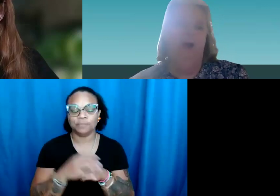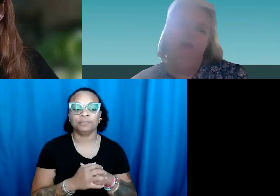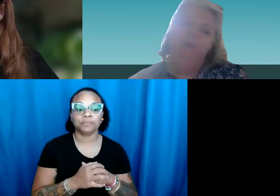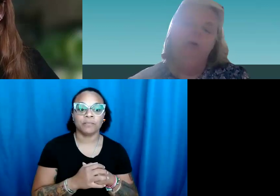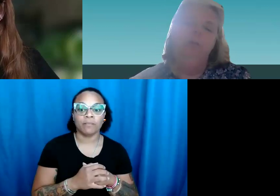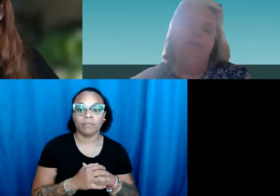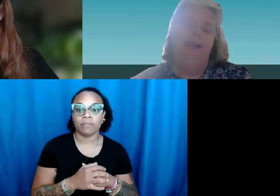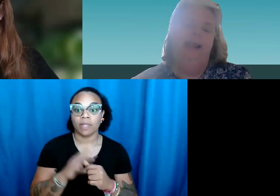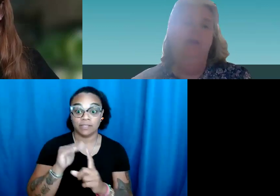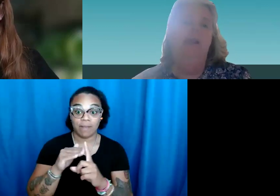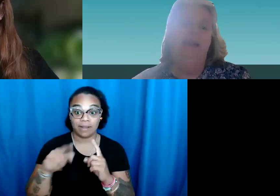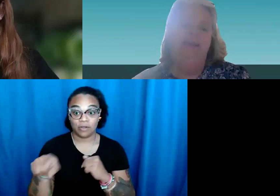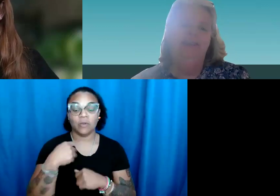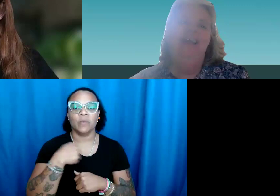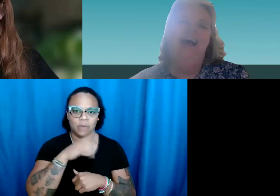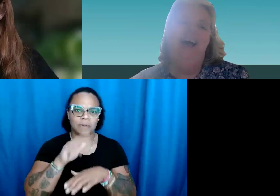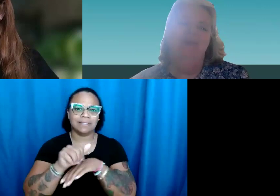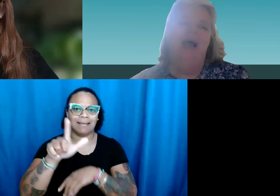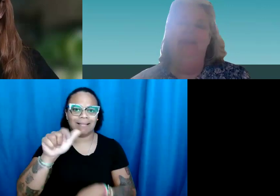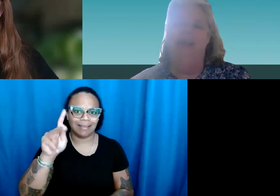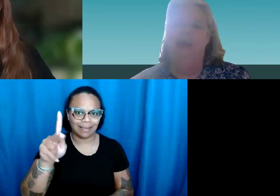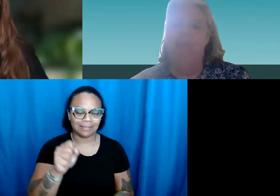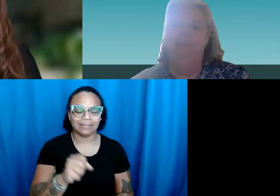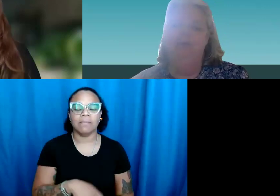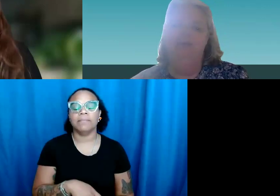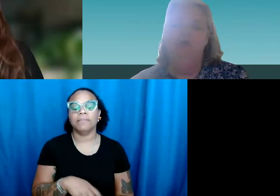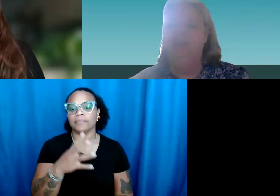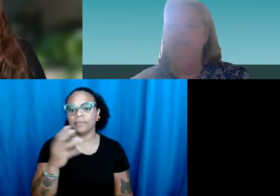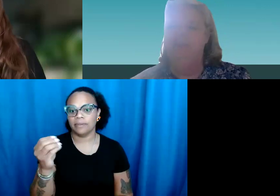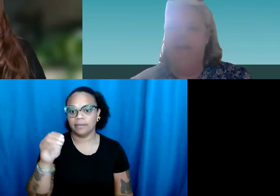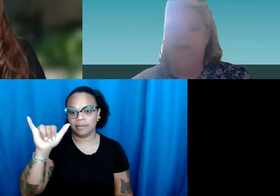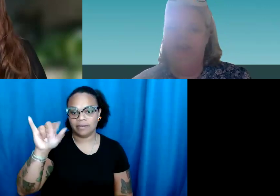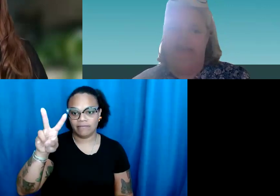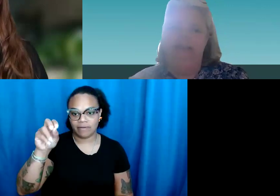We will be sending out the links and Yvonne's contact information.